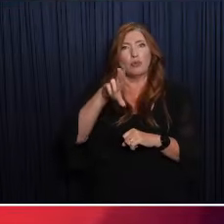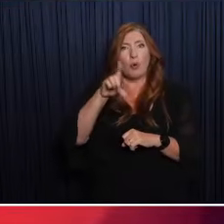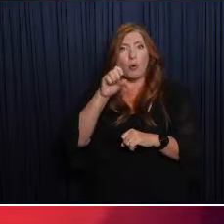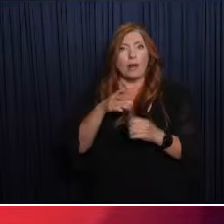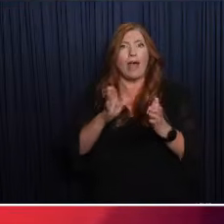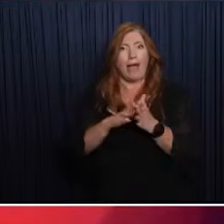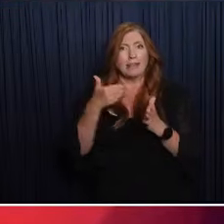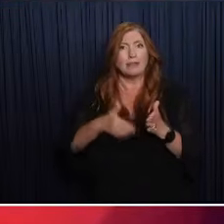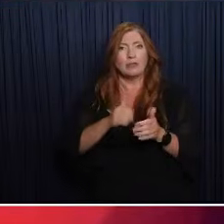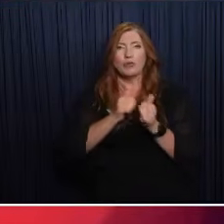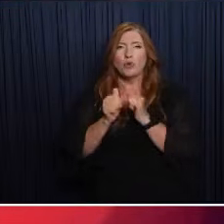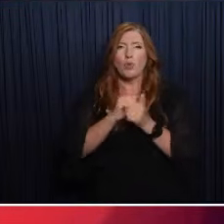ARENA.